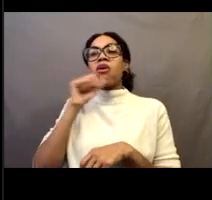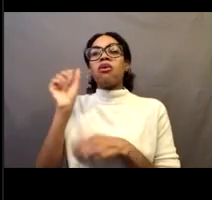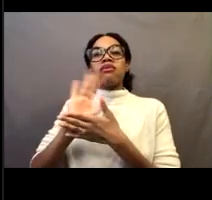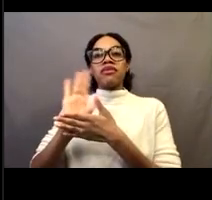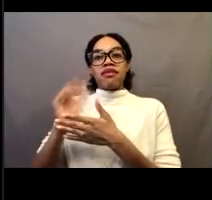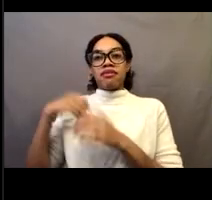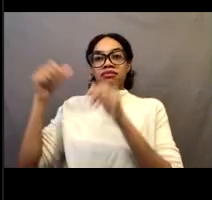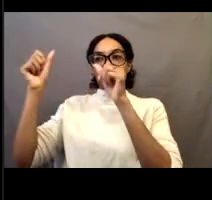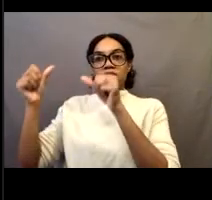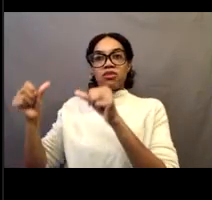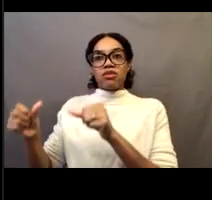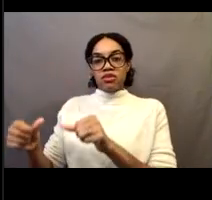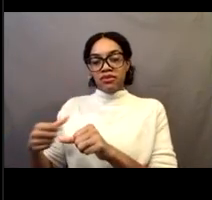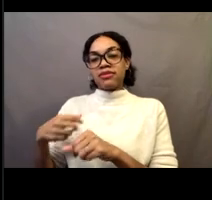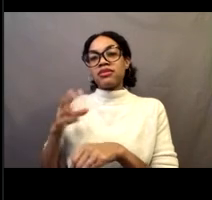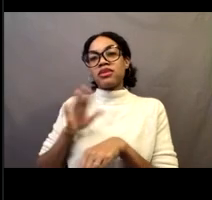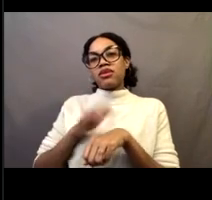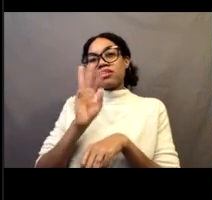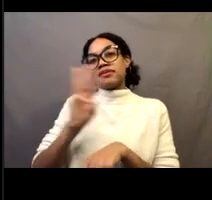to learn more about how those storms form